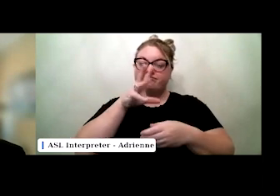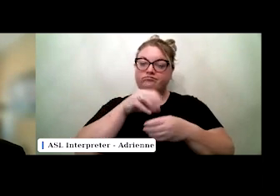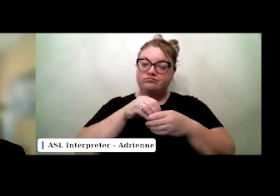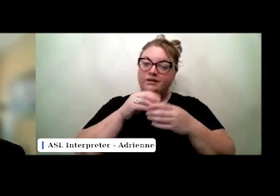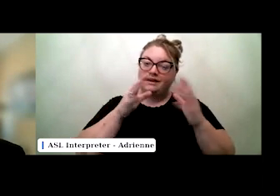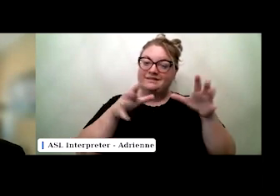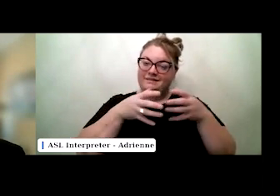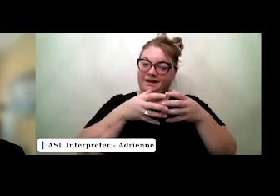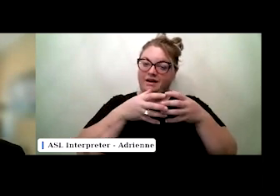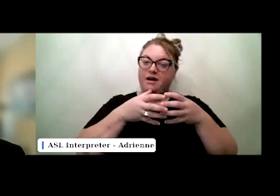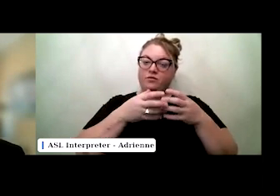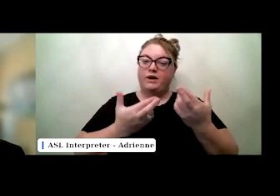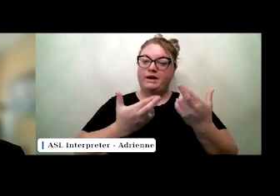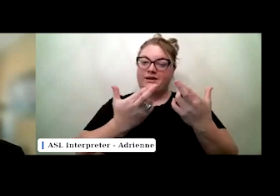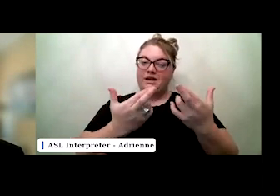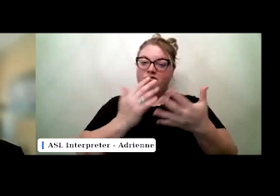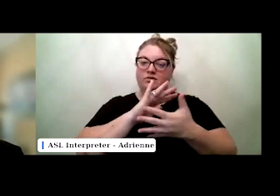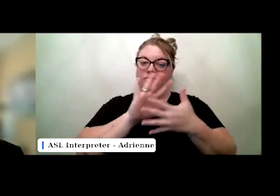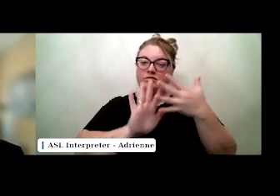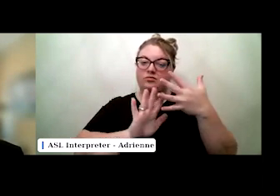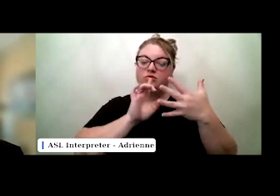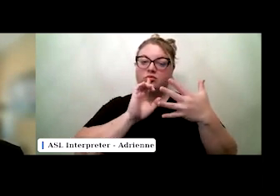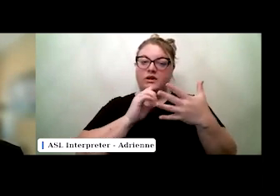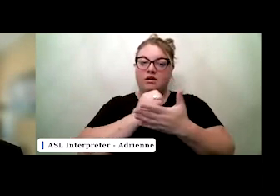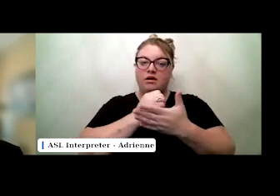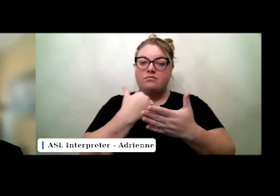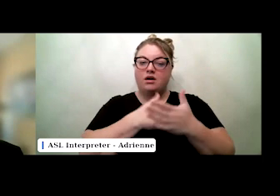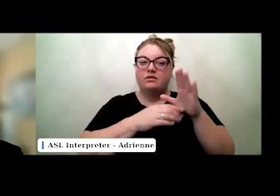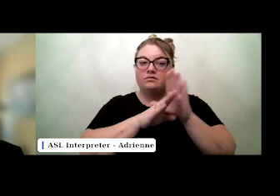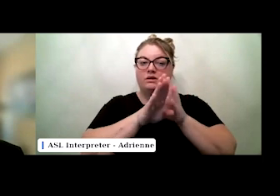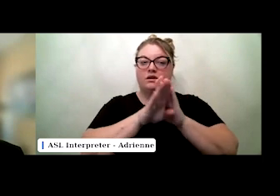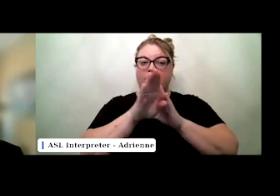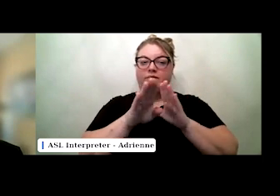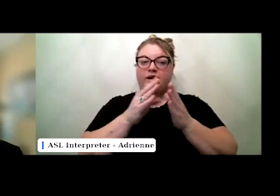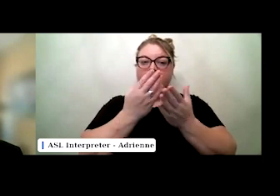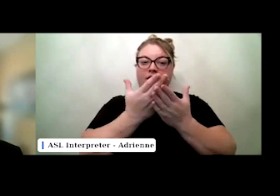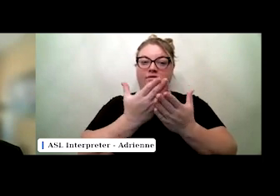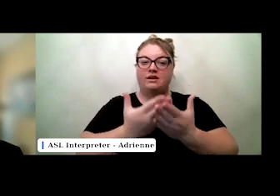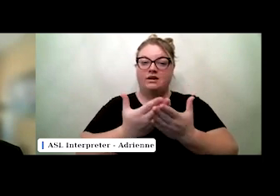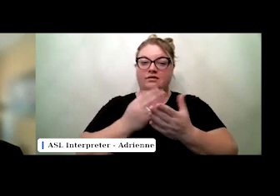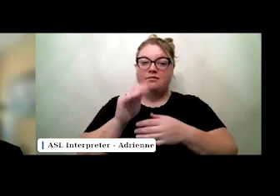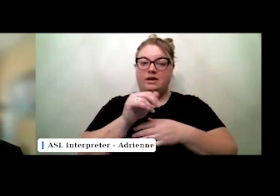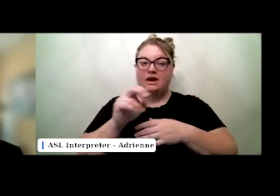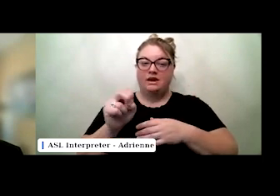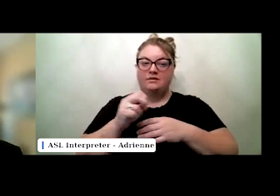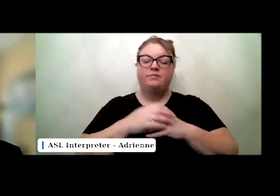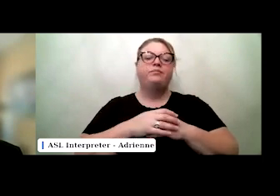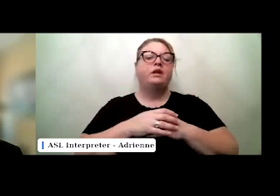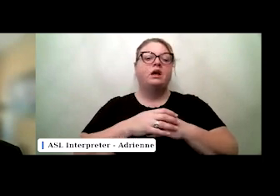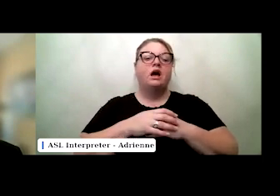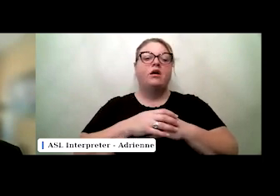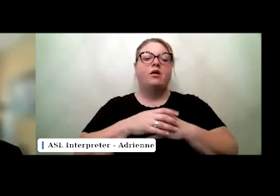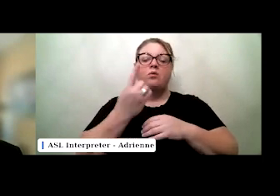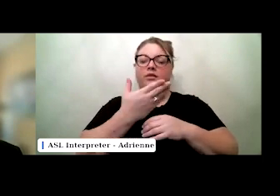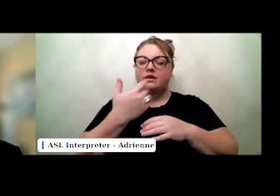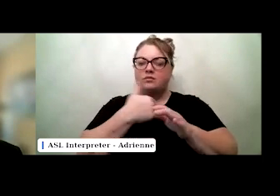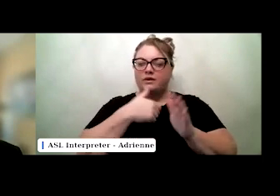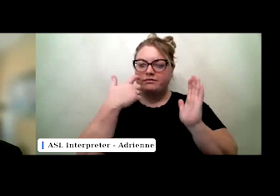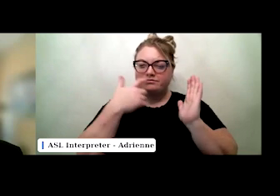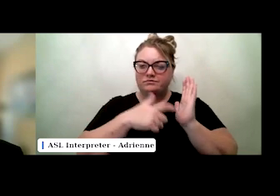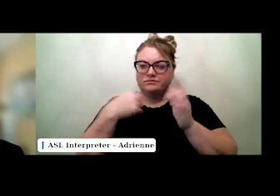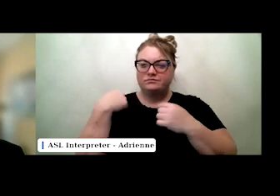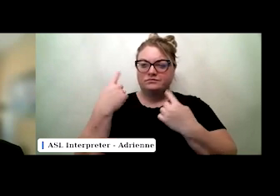To really help us build the evidence base in this space. One of the things that we found throughout our work. Over the last year.